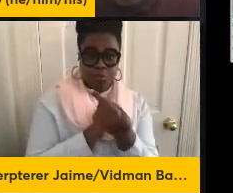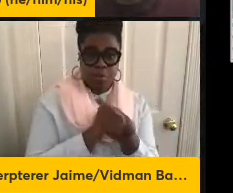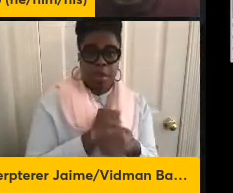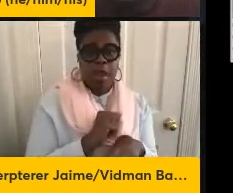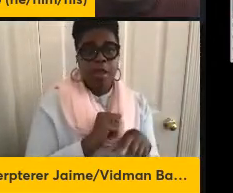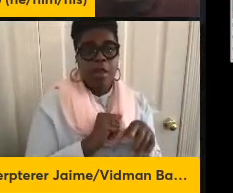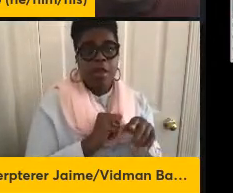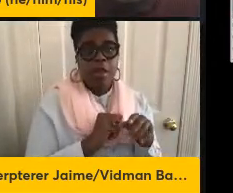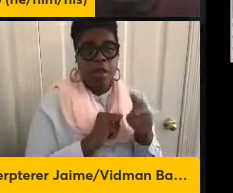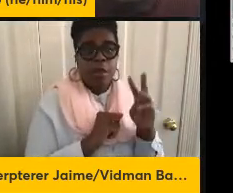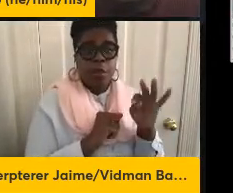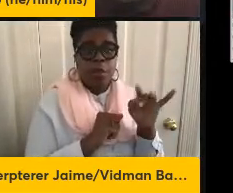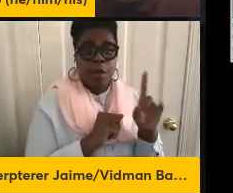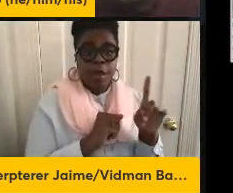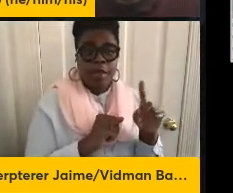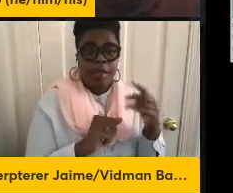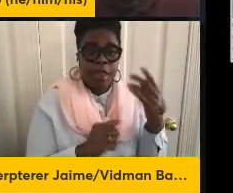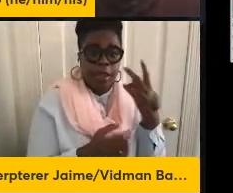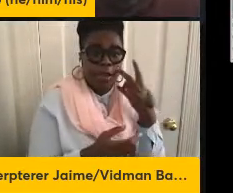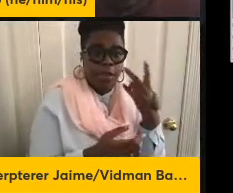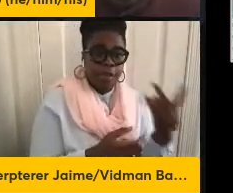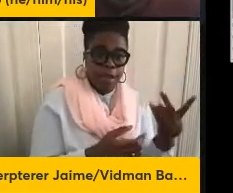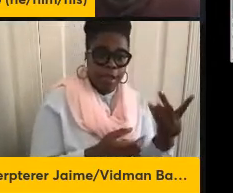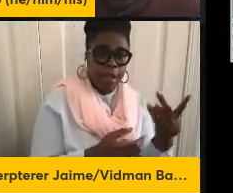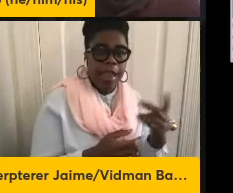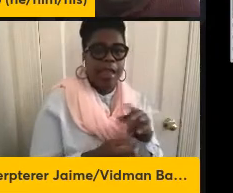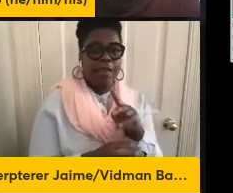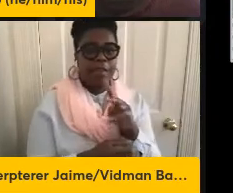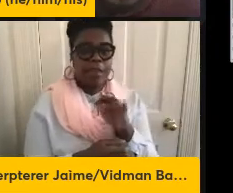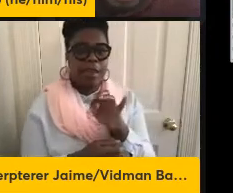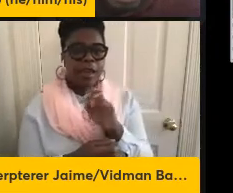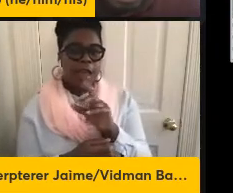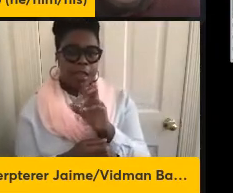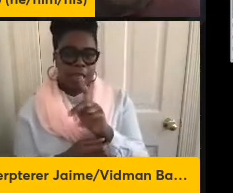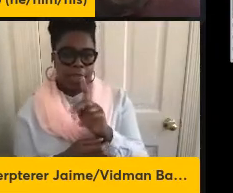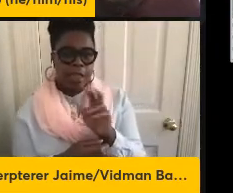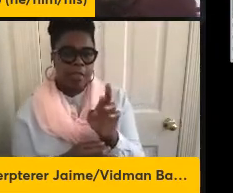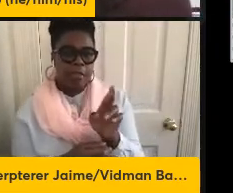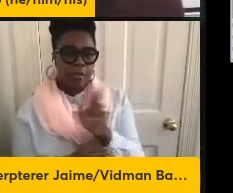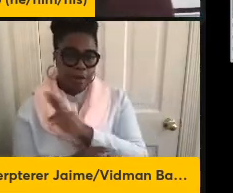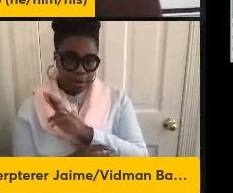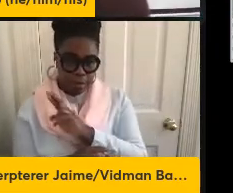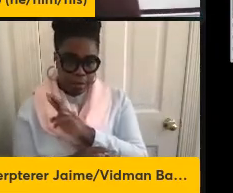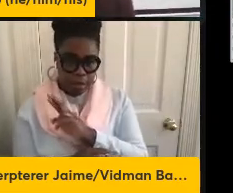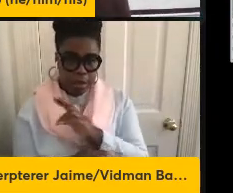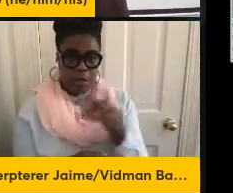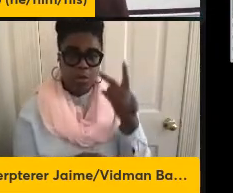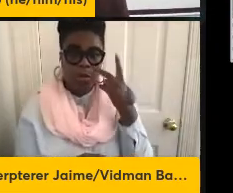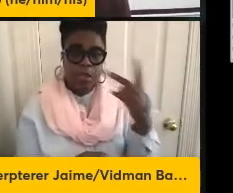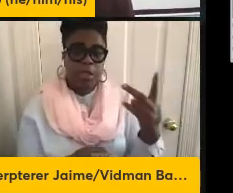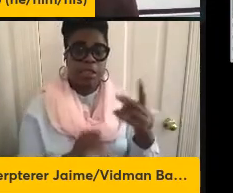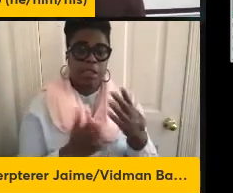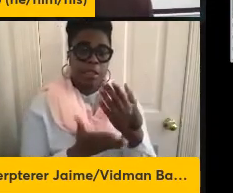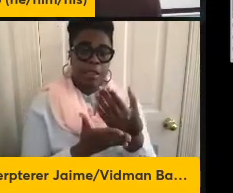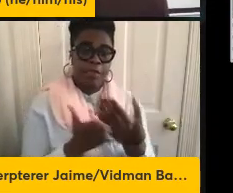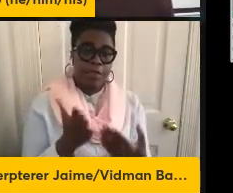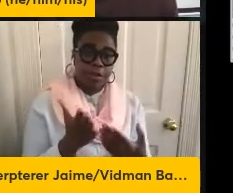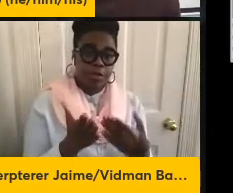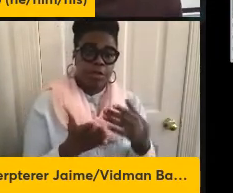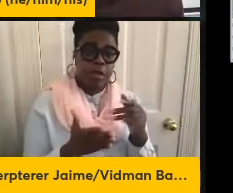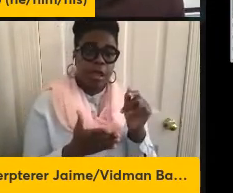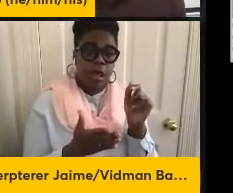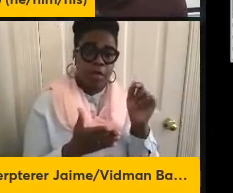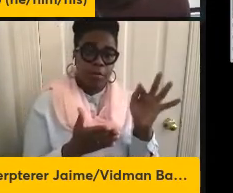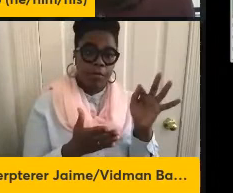microglia present here and knockout microglia present on the right, when he looks at the features of this is he observes that